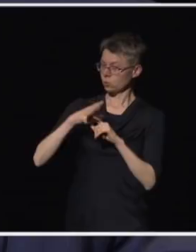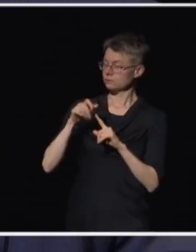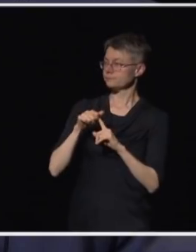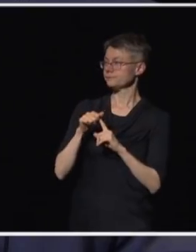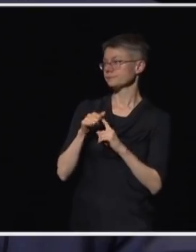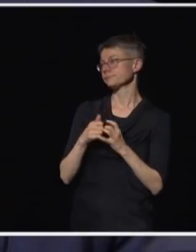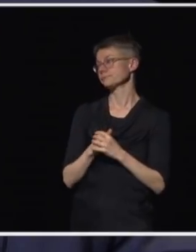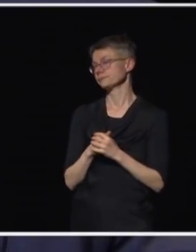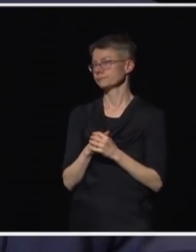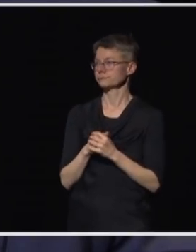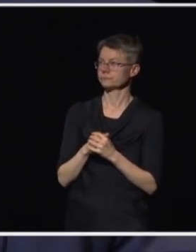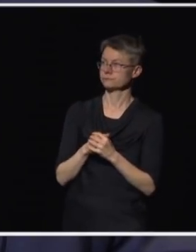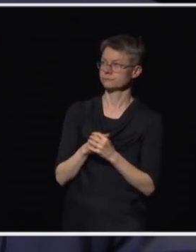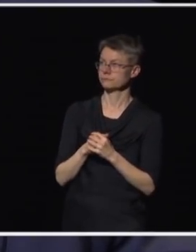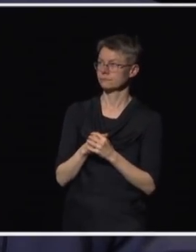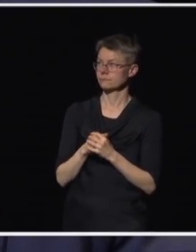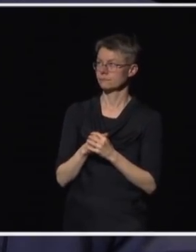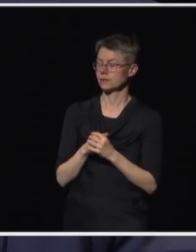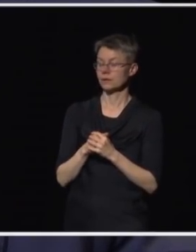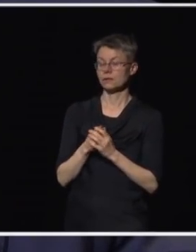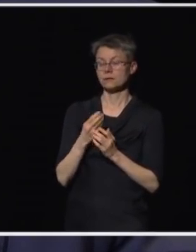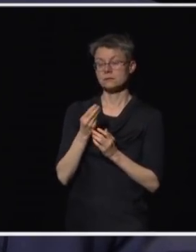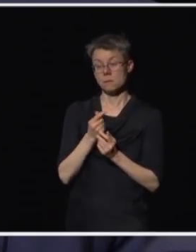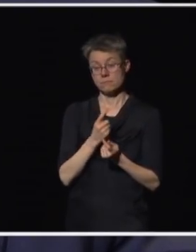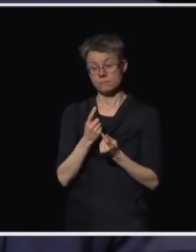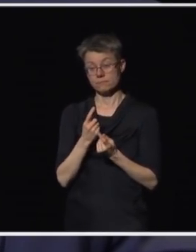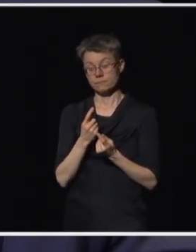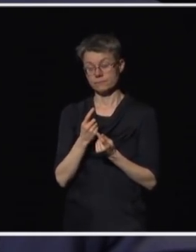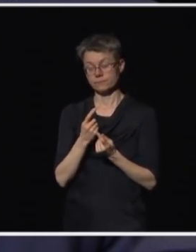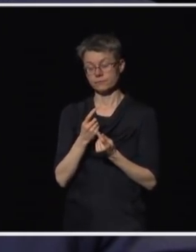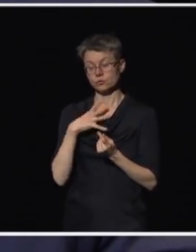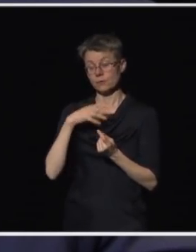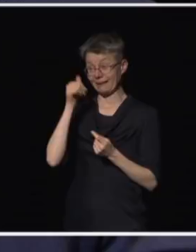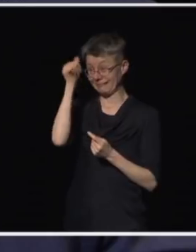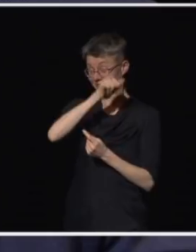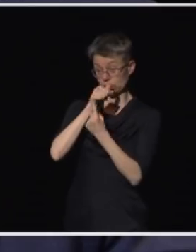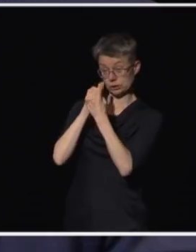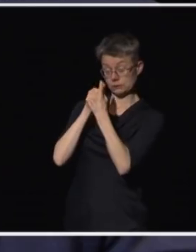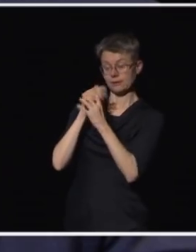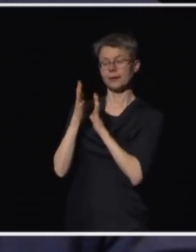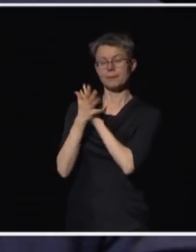part of it is remembering that intelligence does not entitle you to anything.